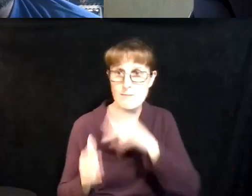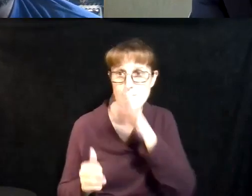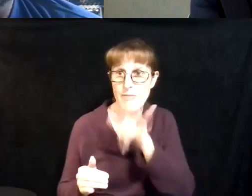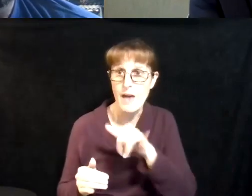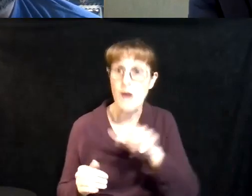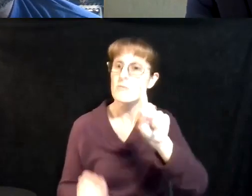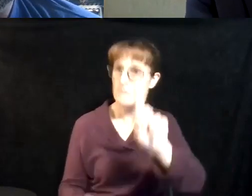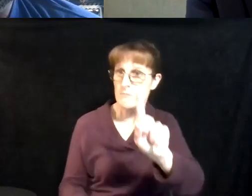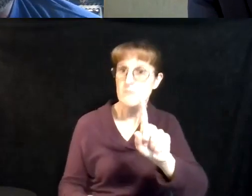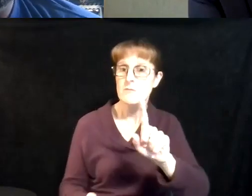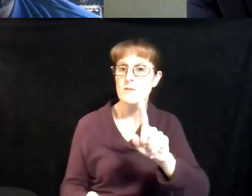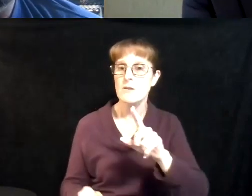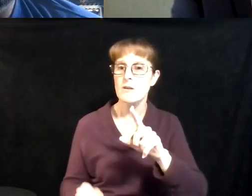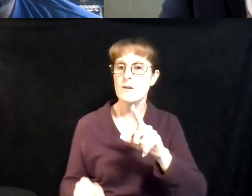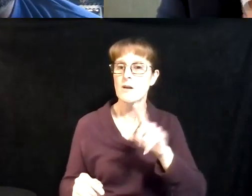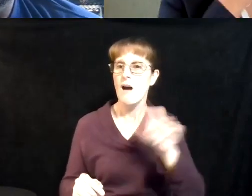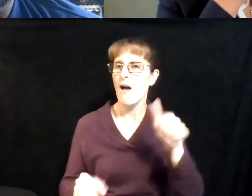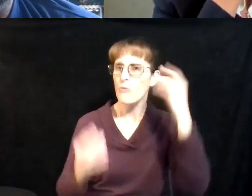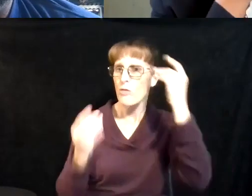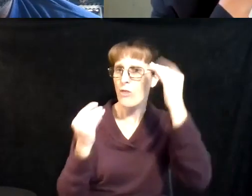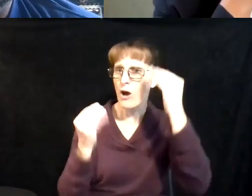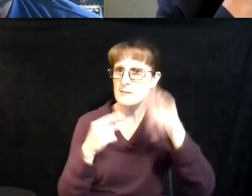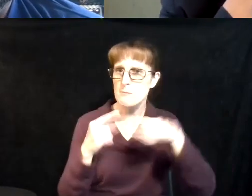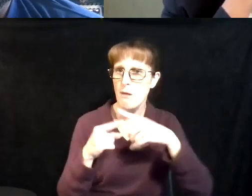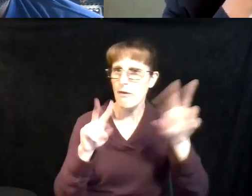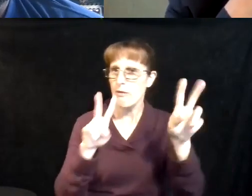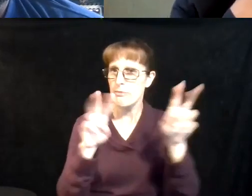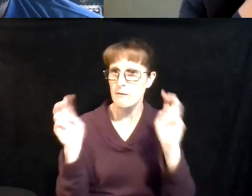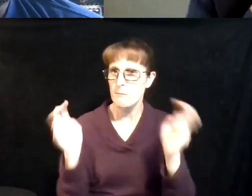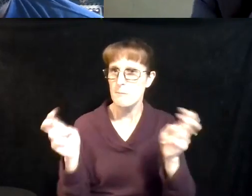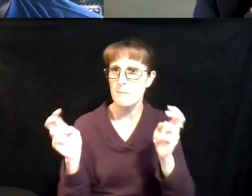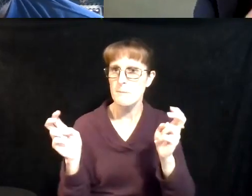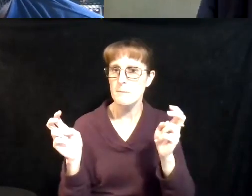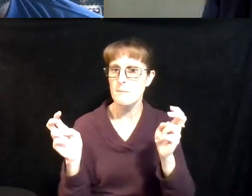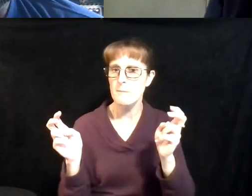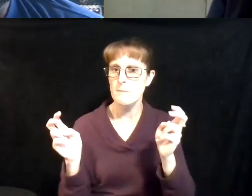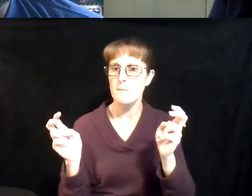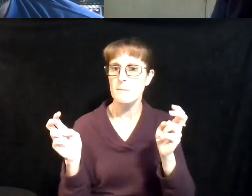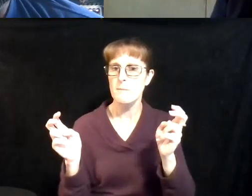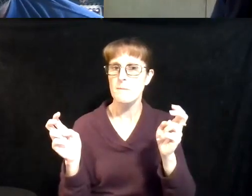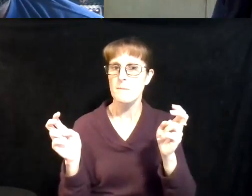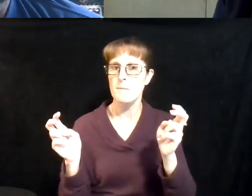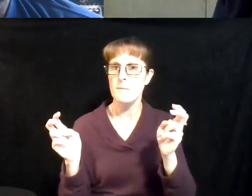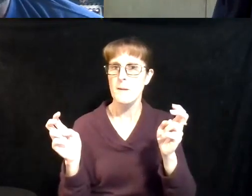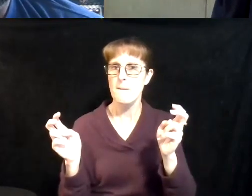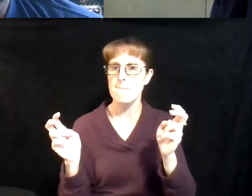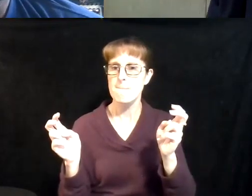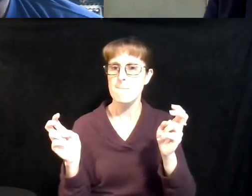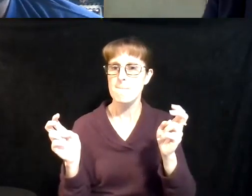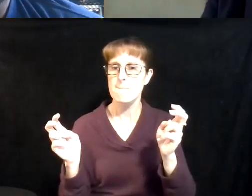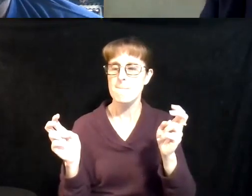do you have any thoughts on that theme of the emphasis